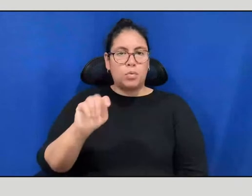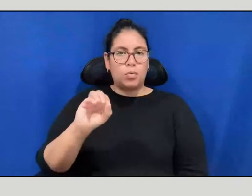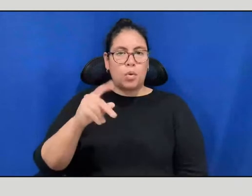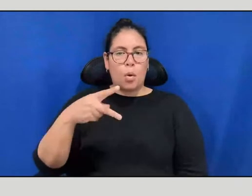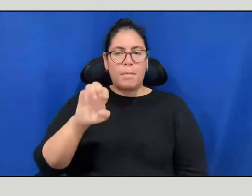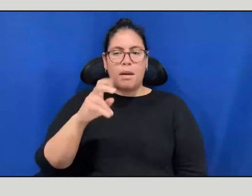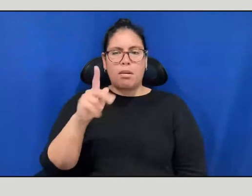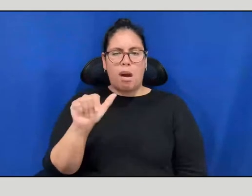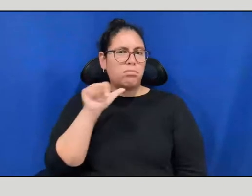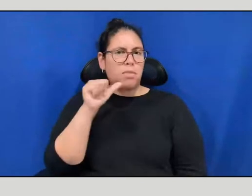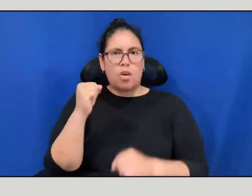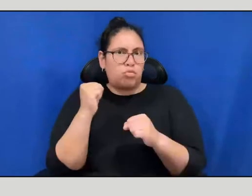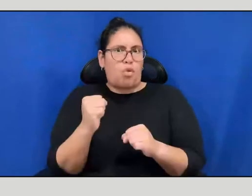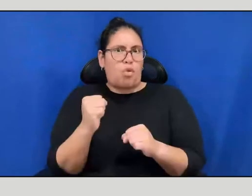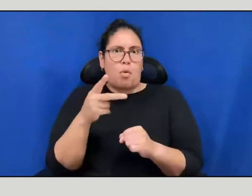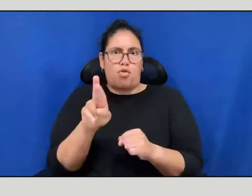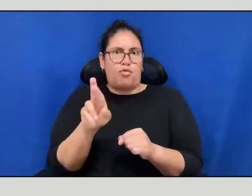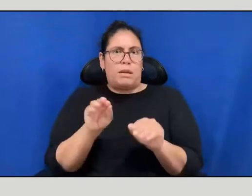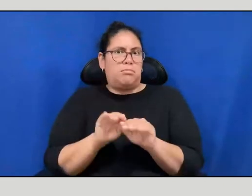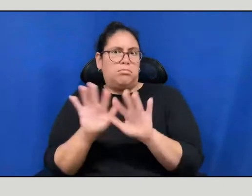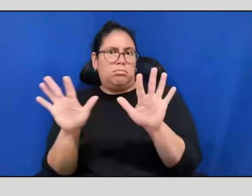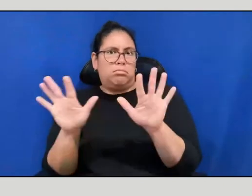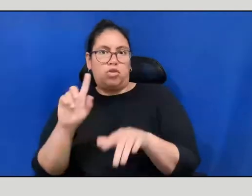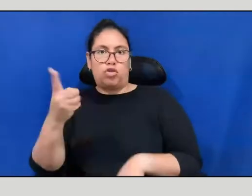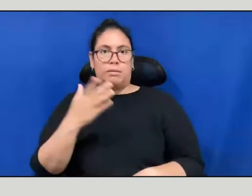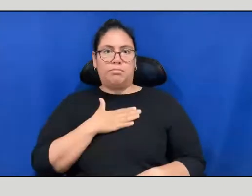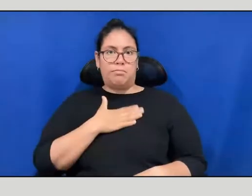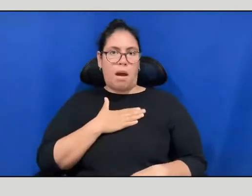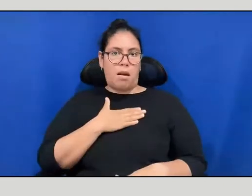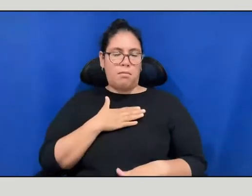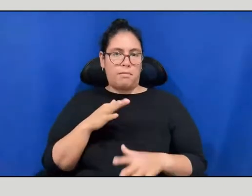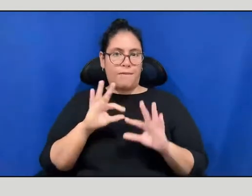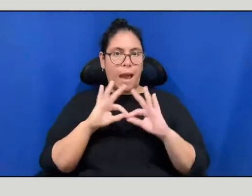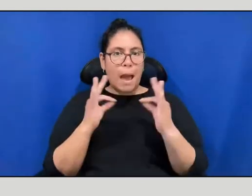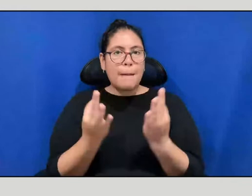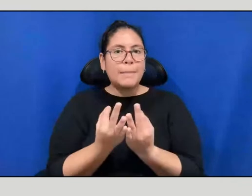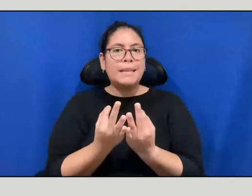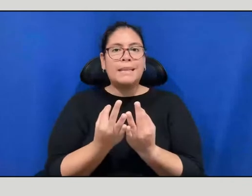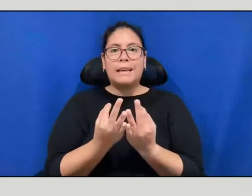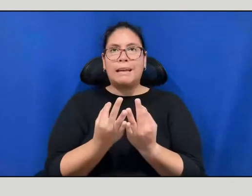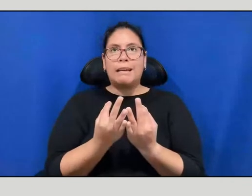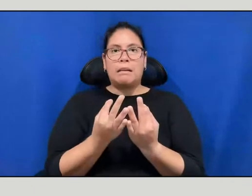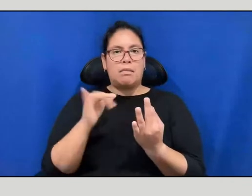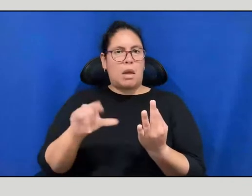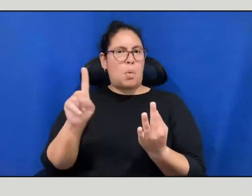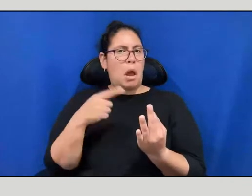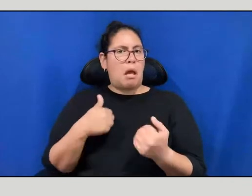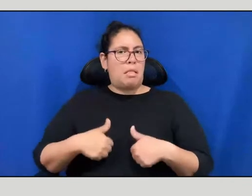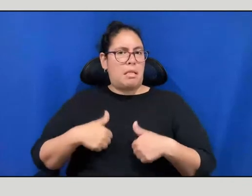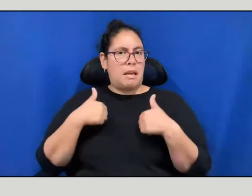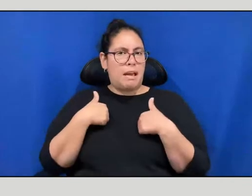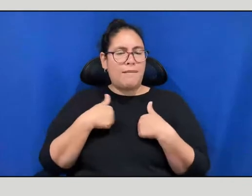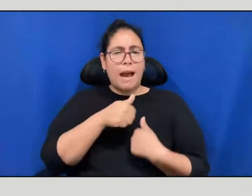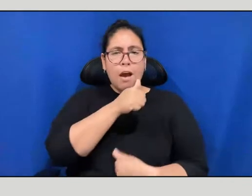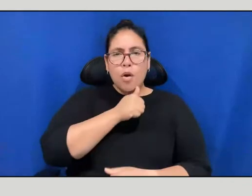It was just kind of my family and their church group, and then I lived in Arizona. I lived in all different places where there were Puerto Ricans,